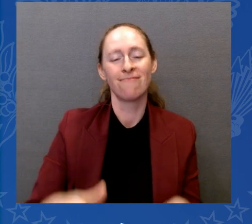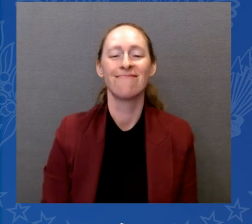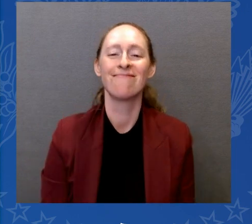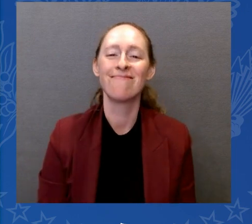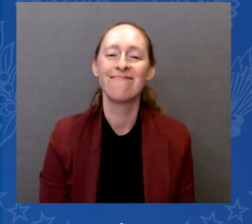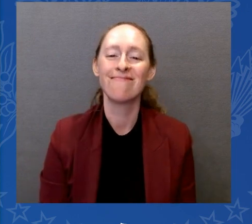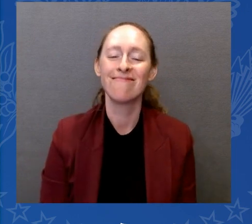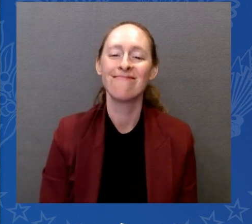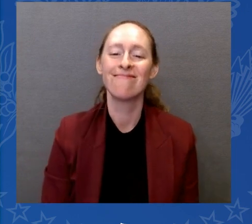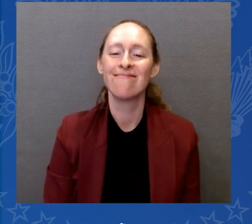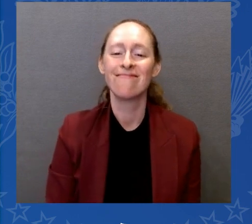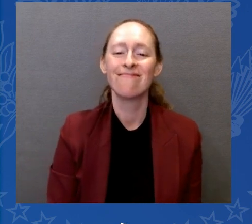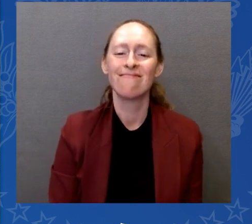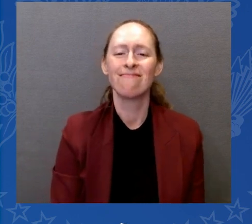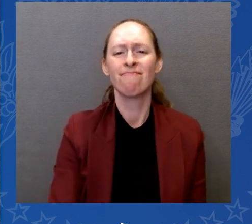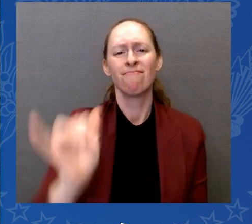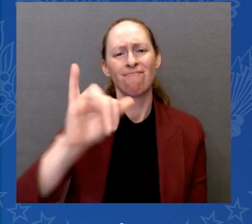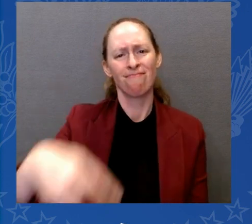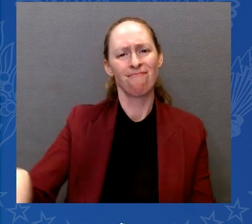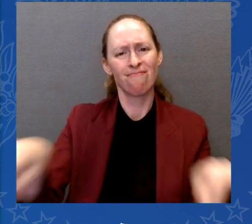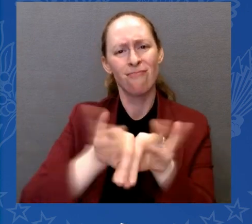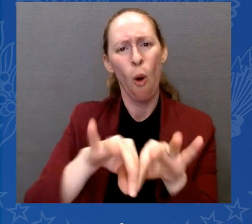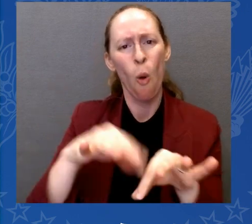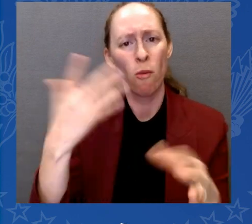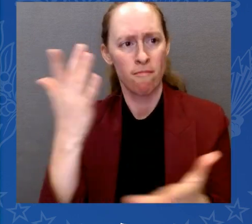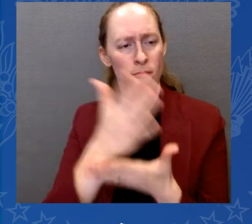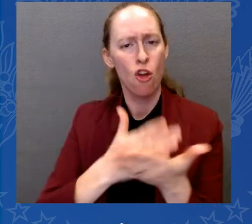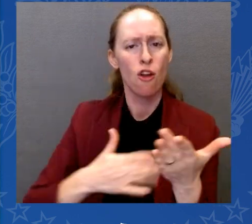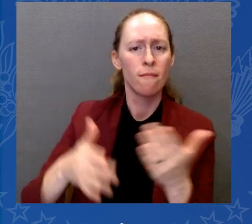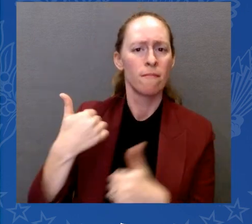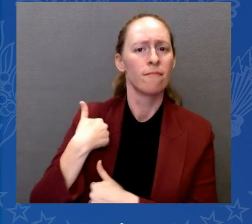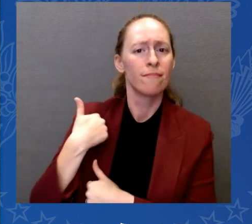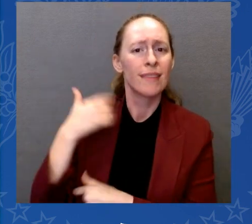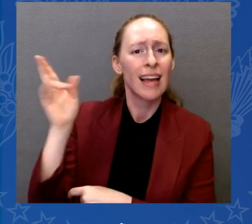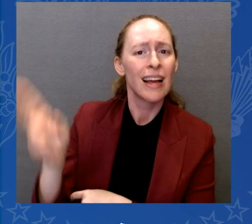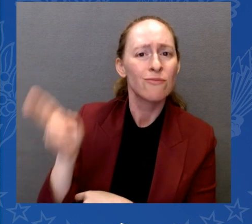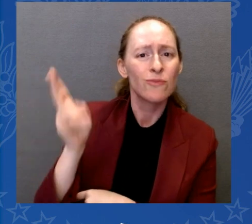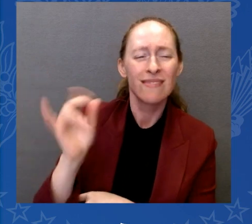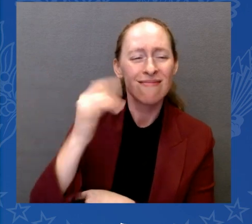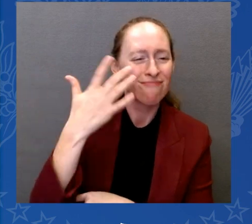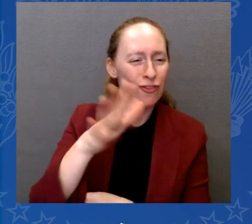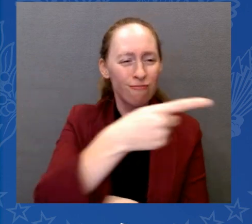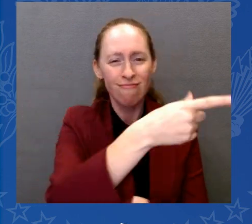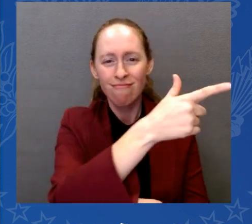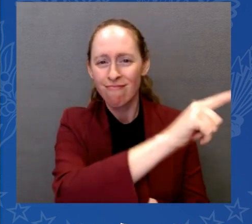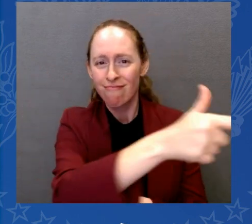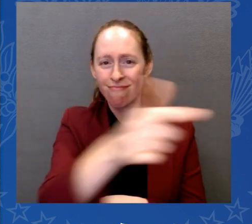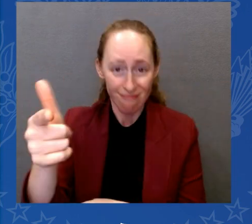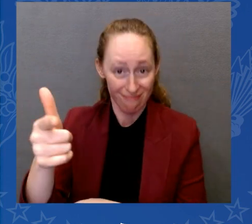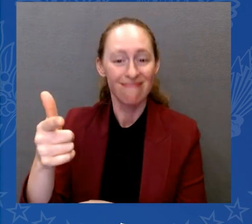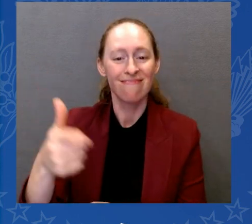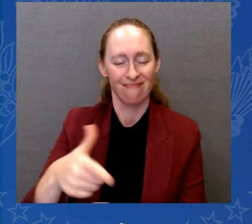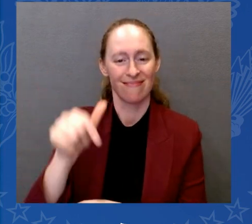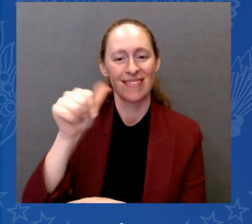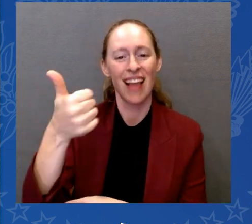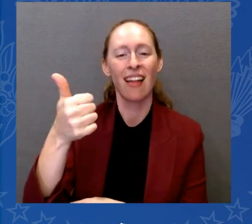The 10th Mountain Division was stationed on the valley floor, surrounded by rugged boulders, forests, and mountains stretching 14 feet high --